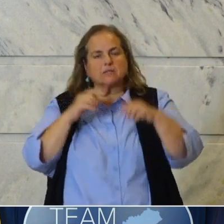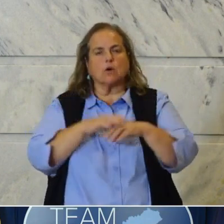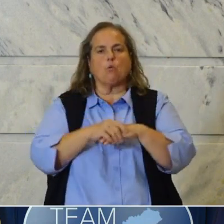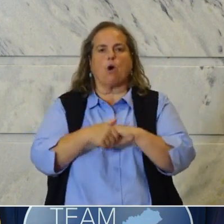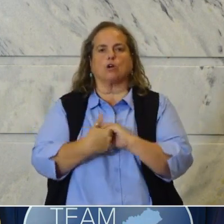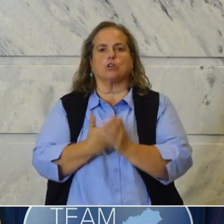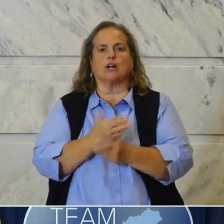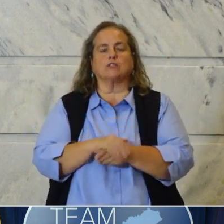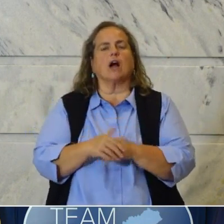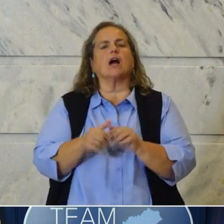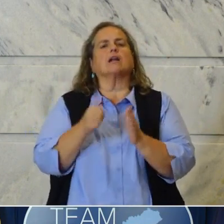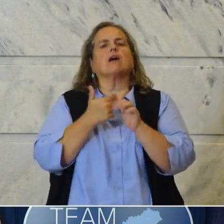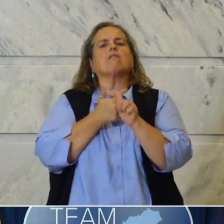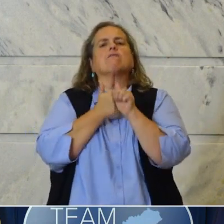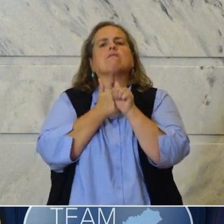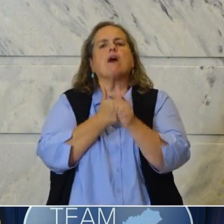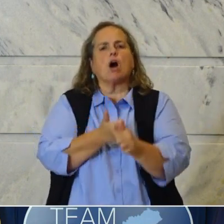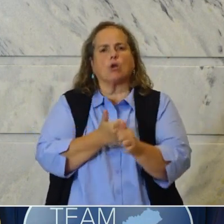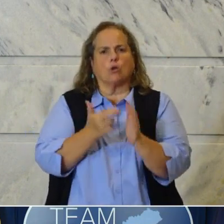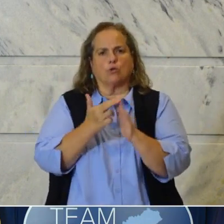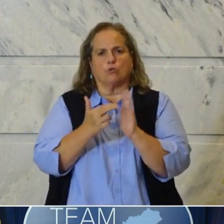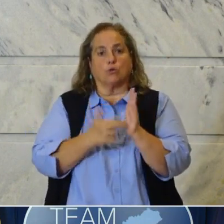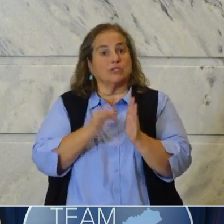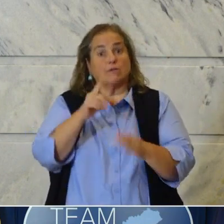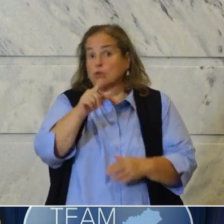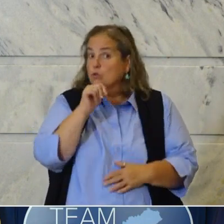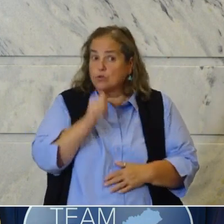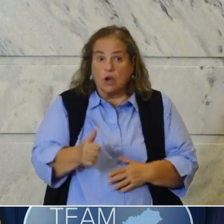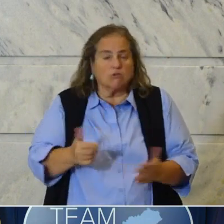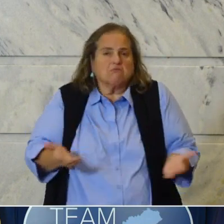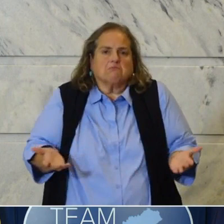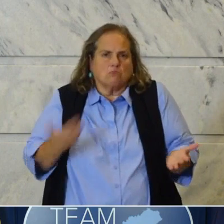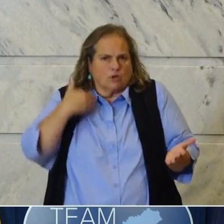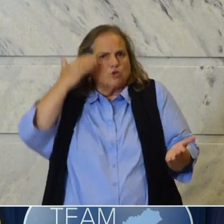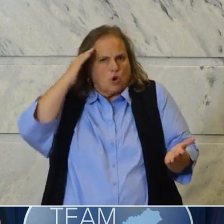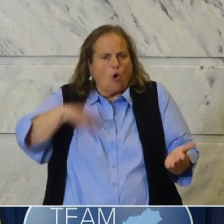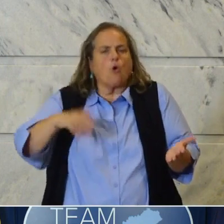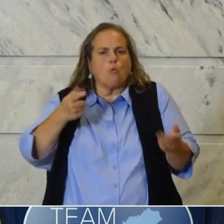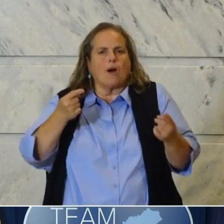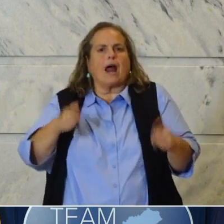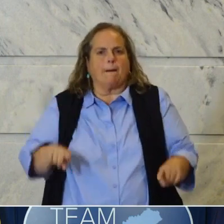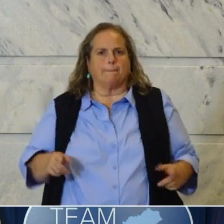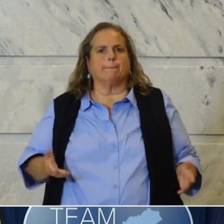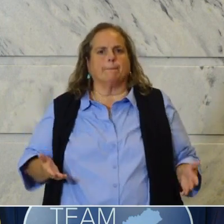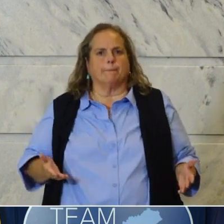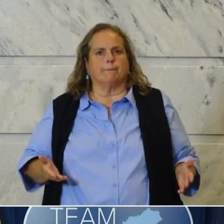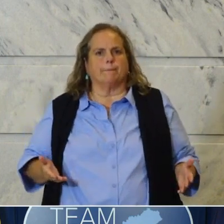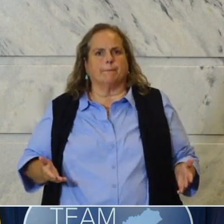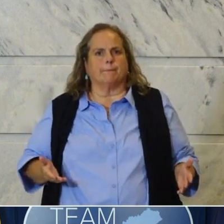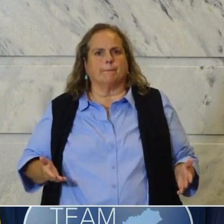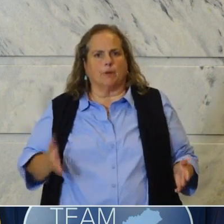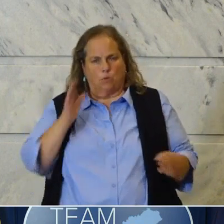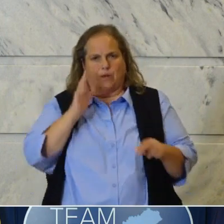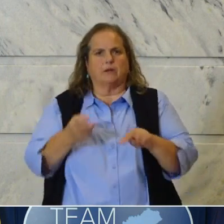rules. Because if we don't what's gonna happen? And I think the governor, the odds are in his favor that he's gonna be correct on this football is going to